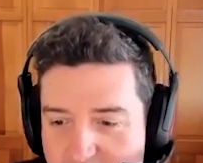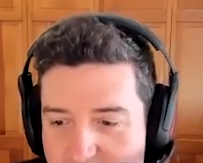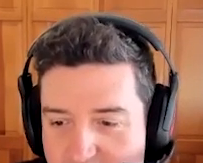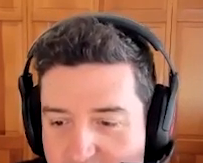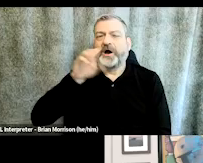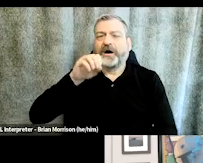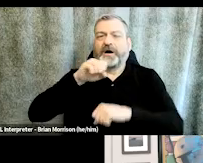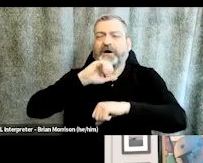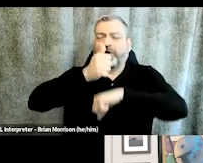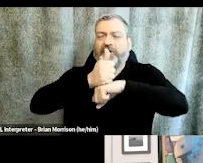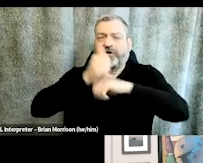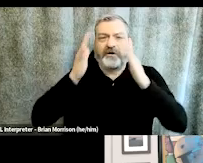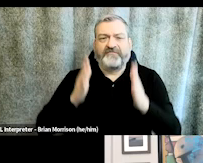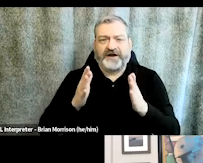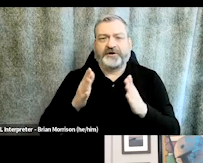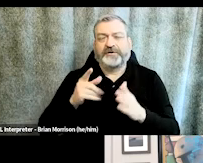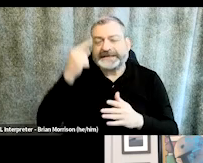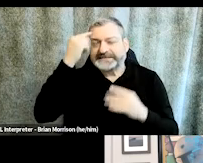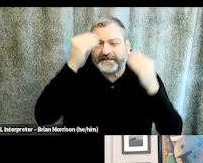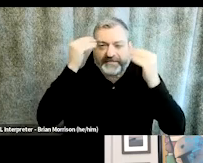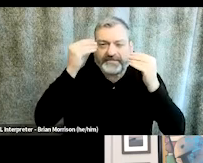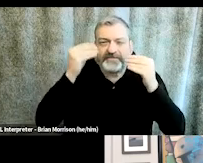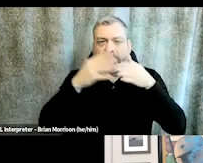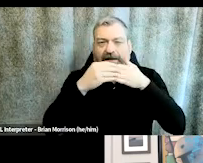Mike is a thought leader in digital accessibility,